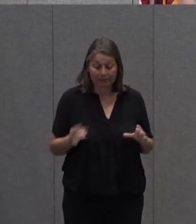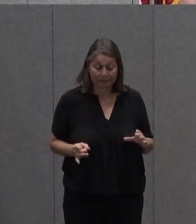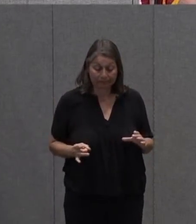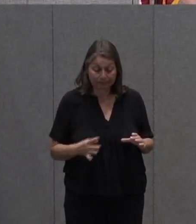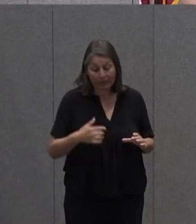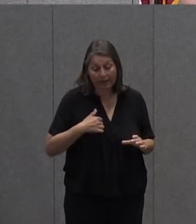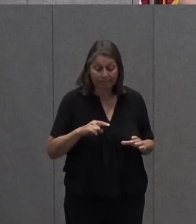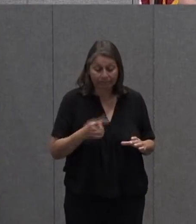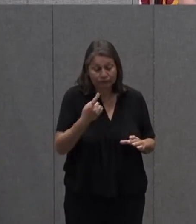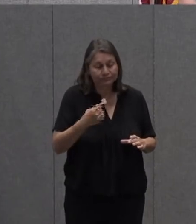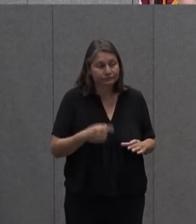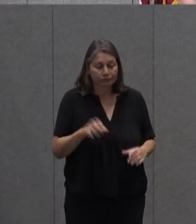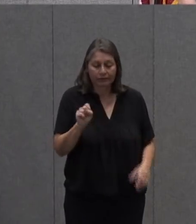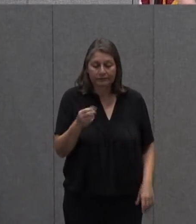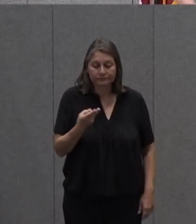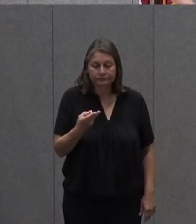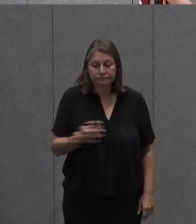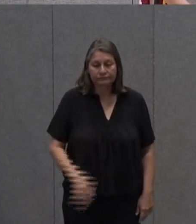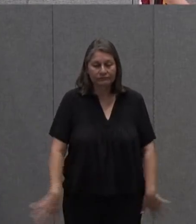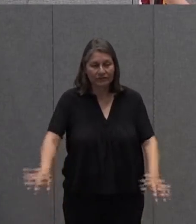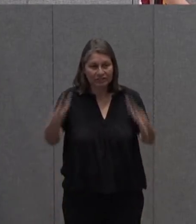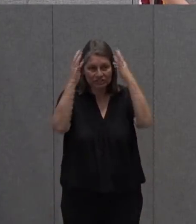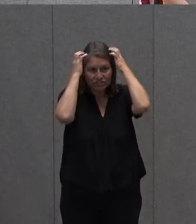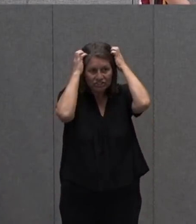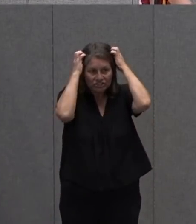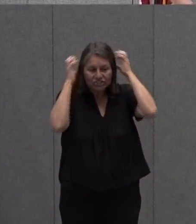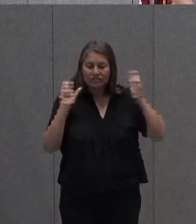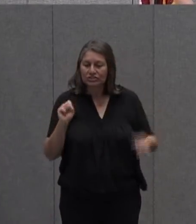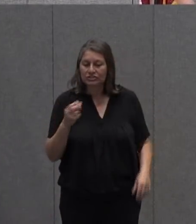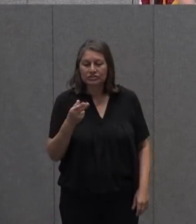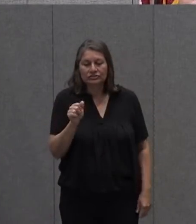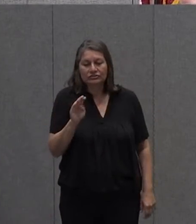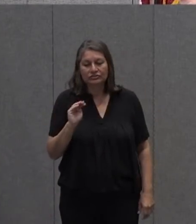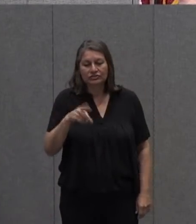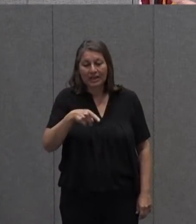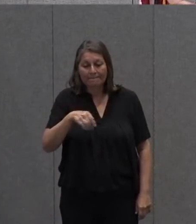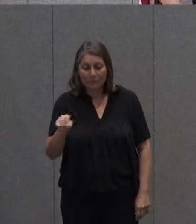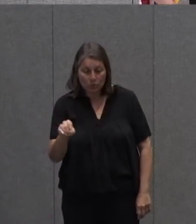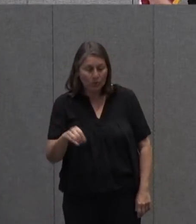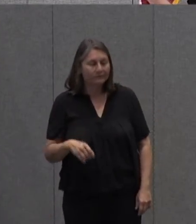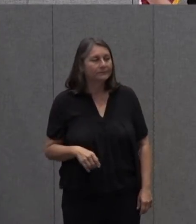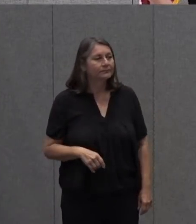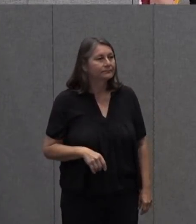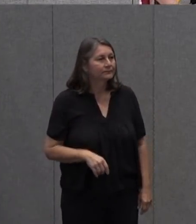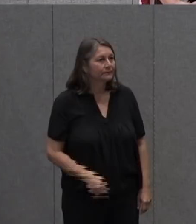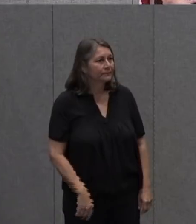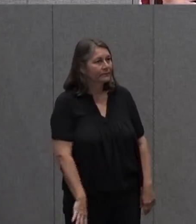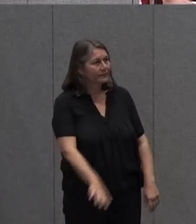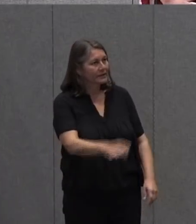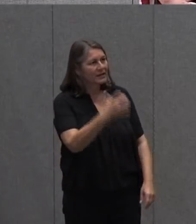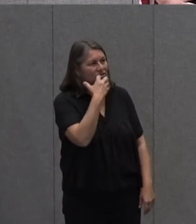SH, okay, shampoo. Oh, love that word. Thank you. - Love it. Shout.